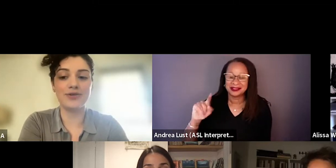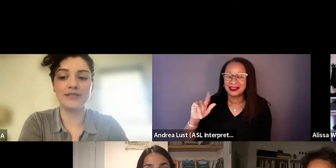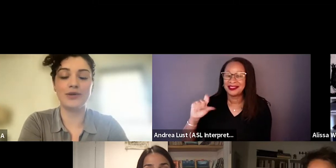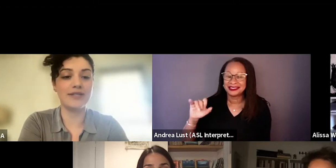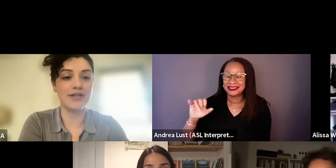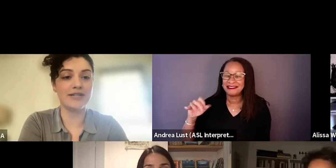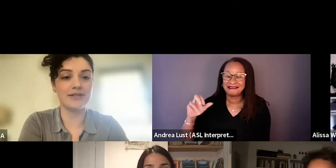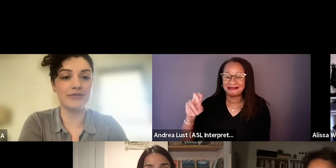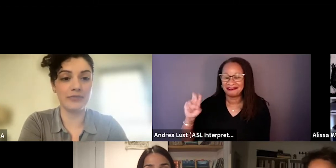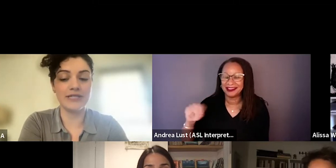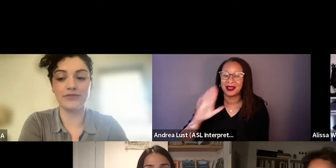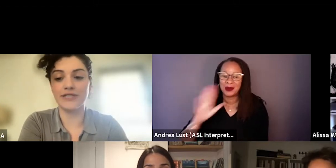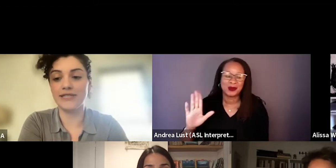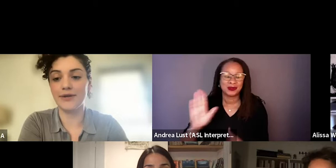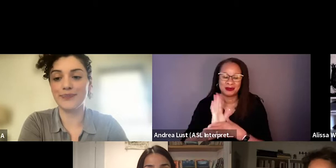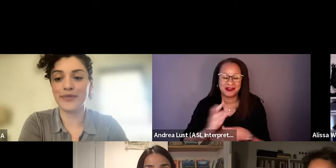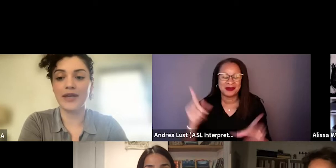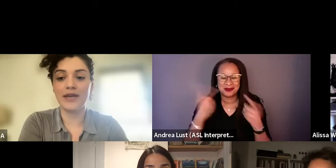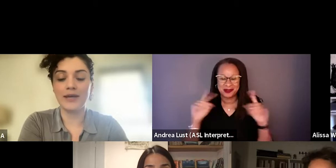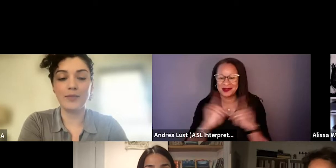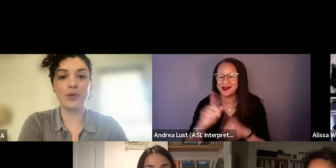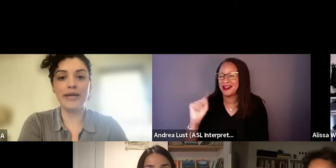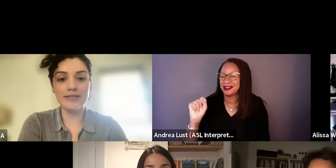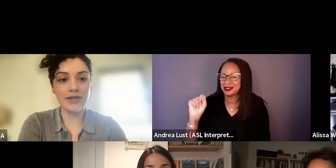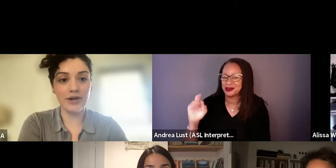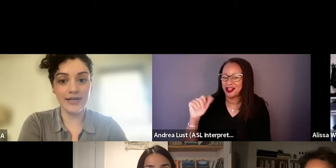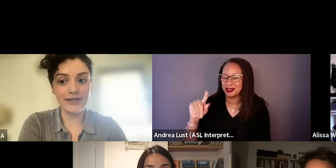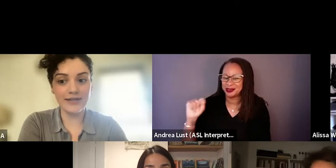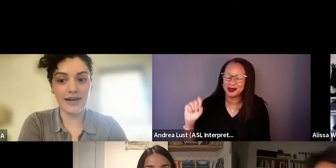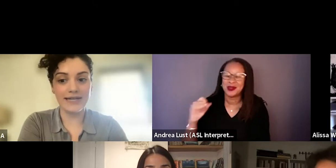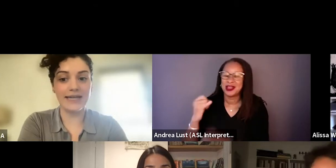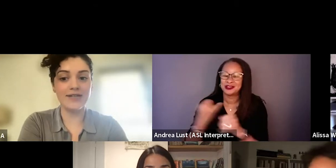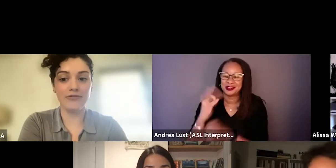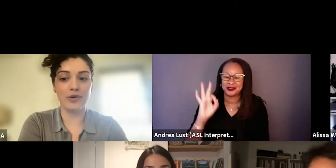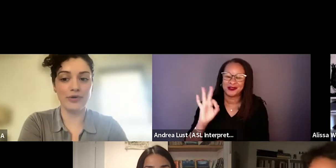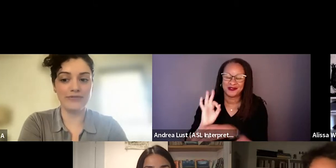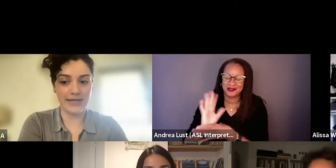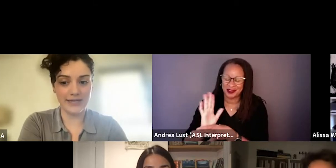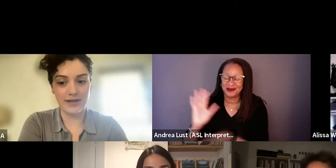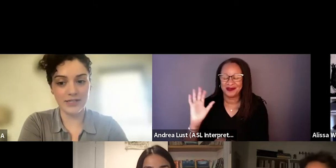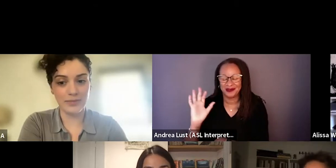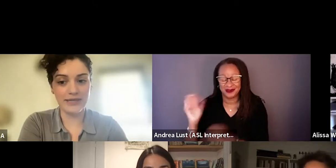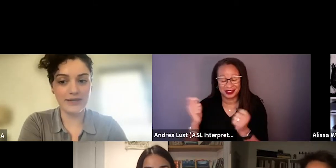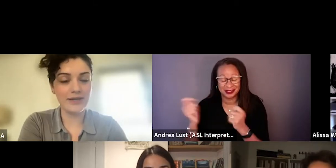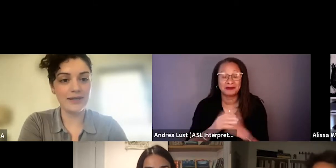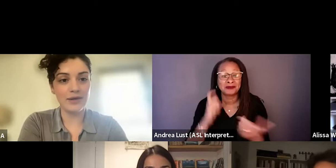the Toronto International Film Festival this year. Before we get started, I'd like to offer a brief land acknowledgement.